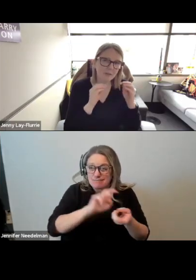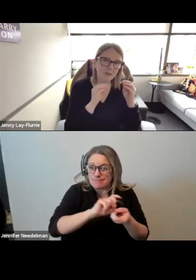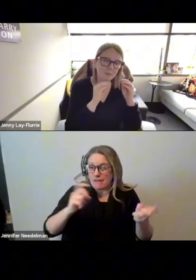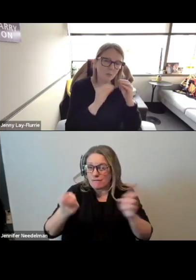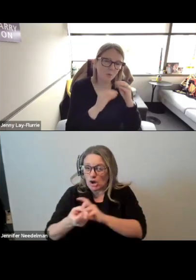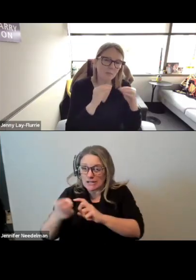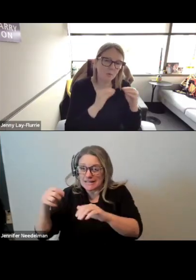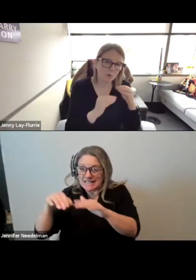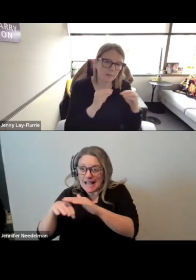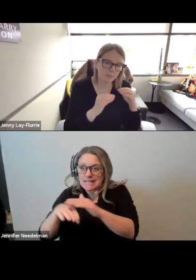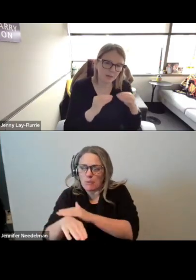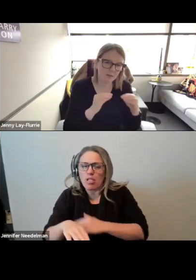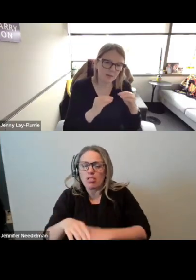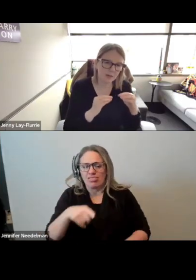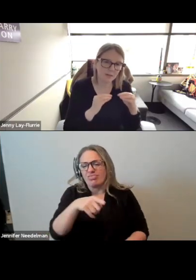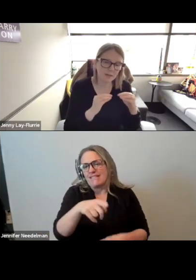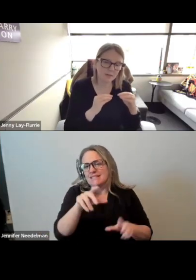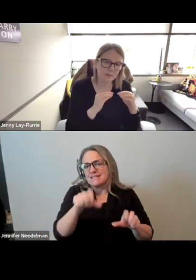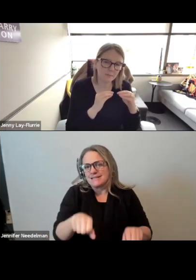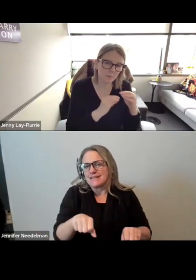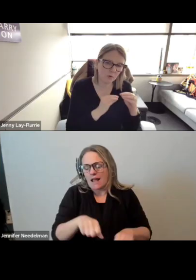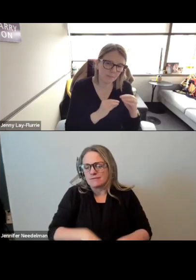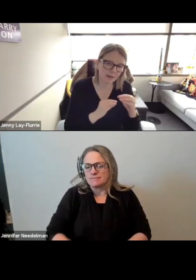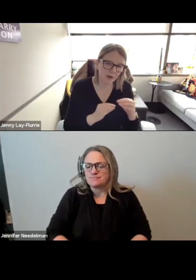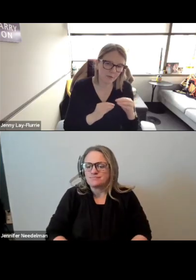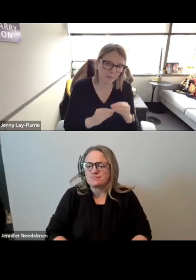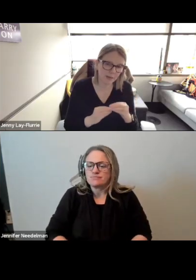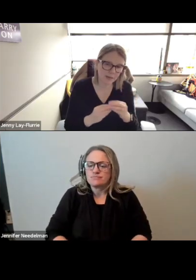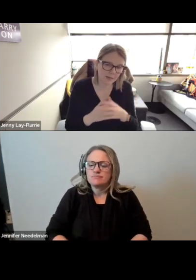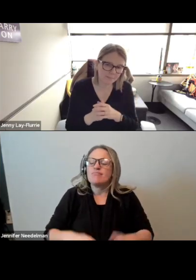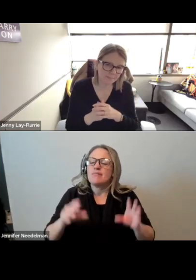It's giving us more and more capability and I think there's gonna be more coming out from that.